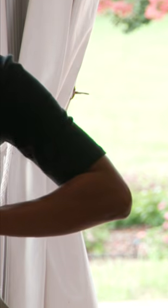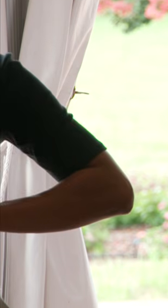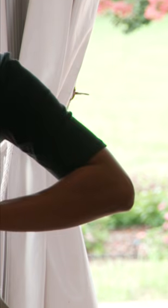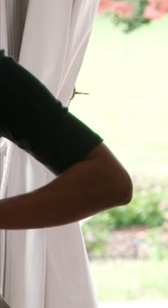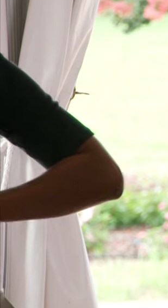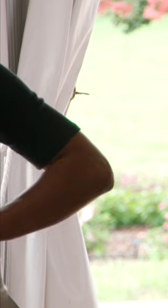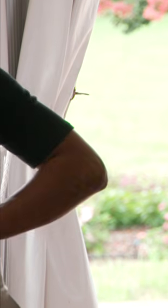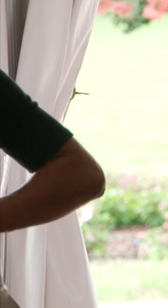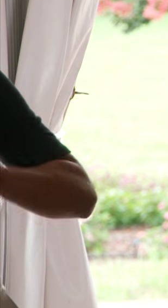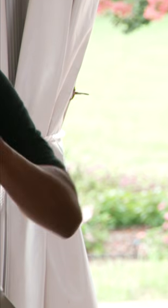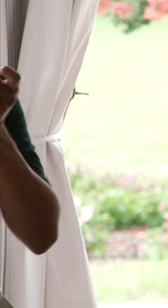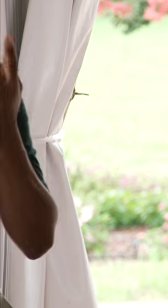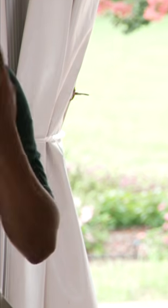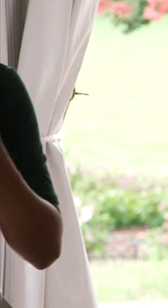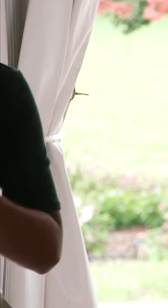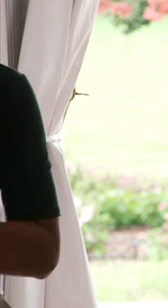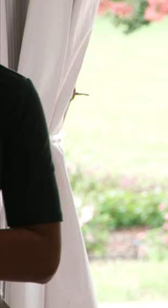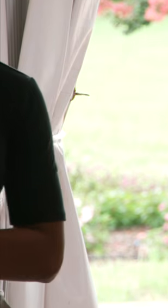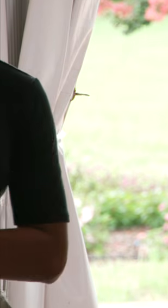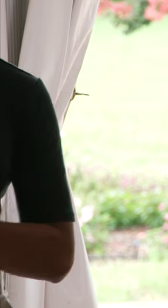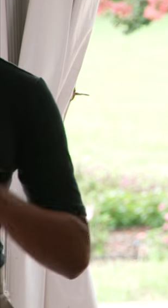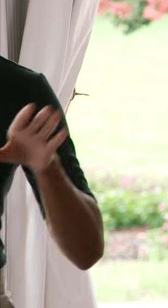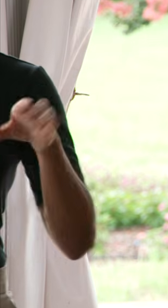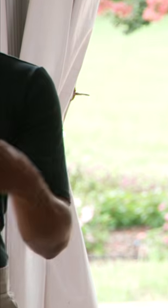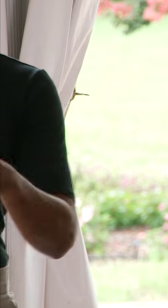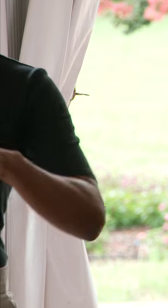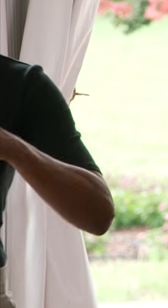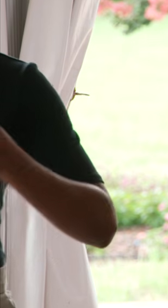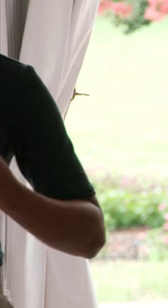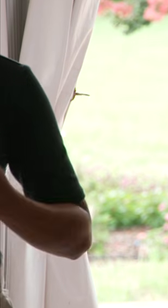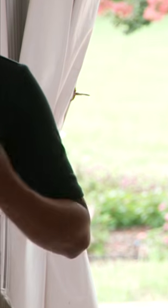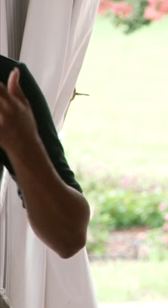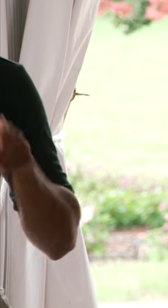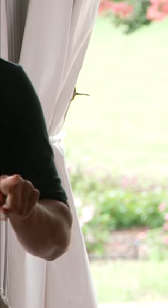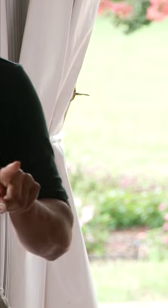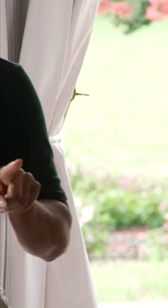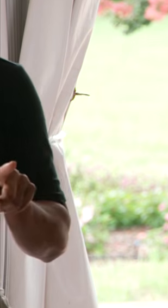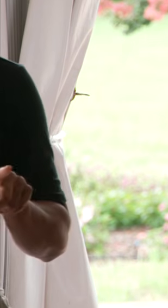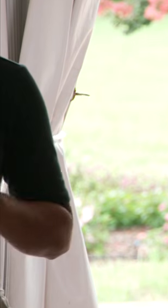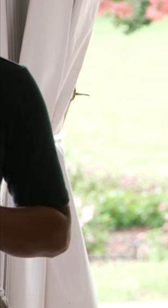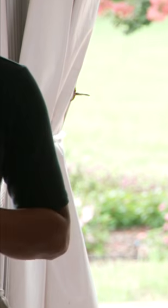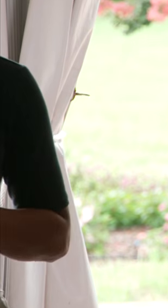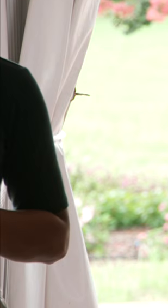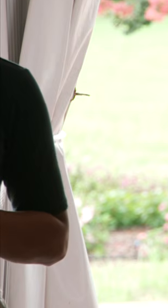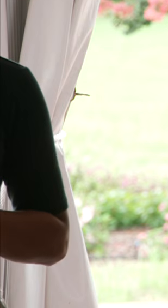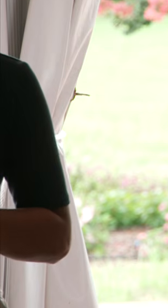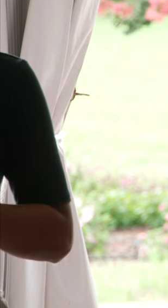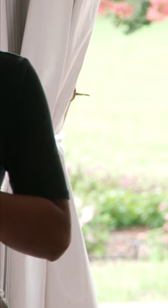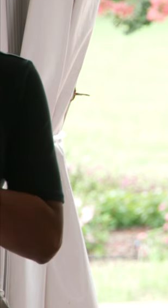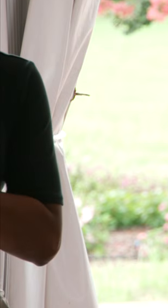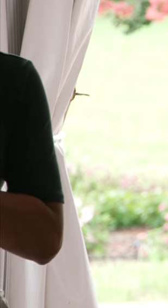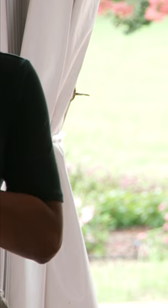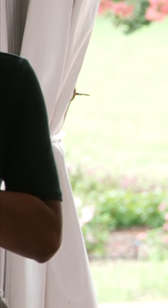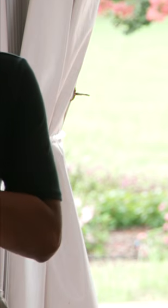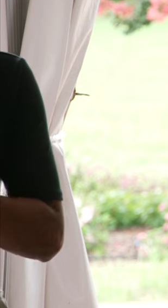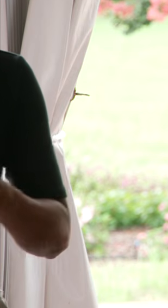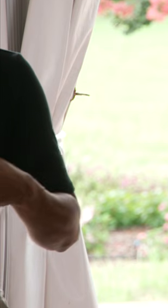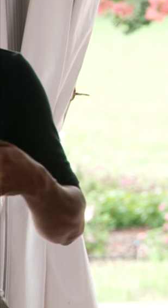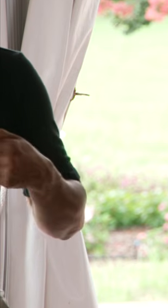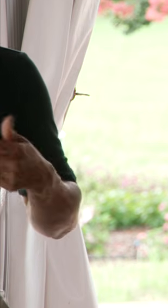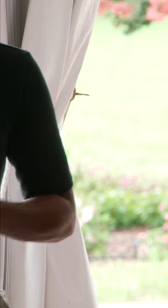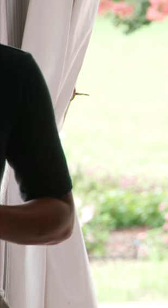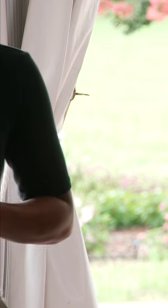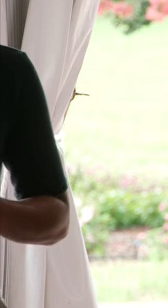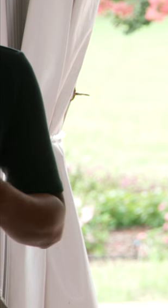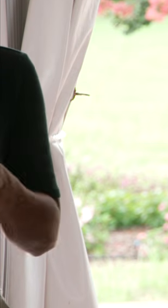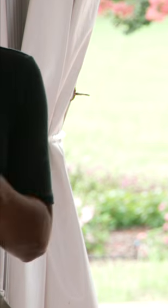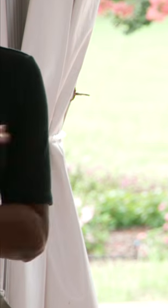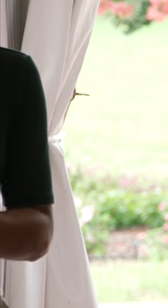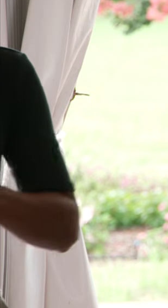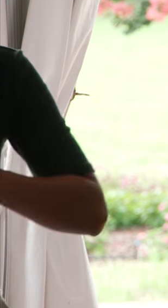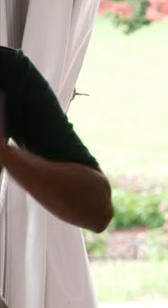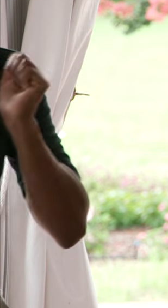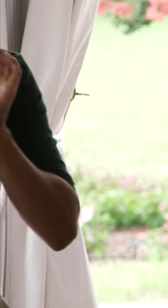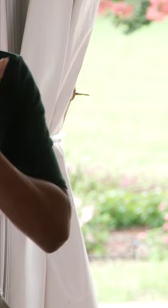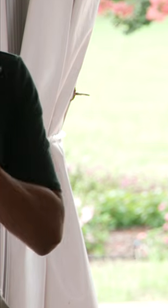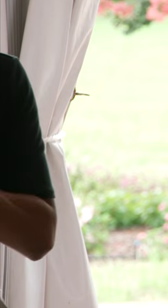But, for the African American communities, it solidified terrifying truth that medical